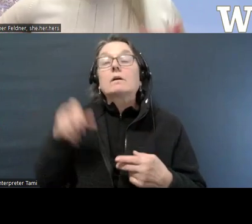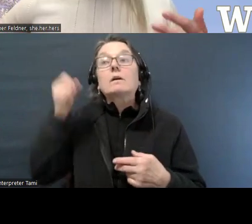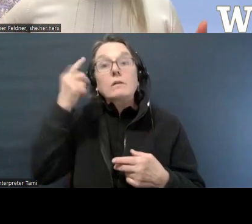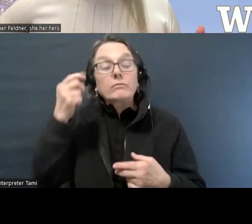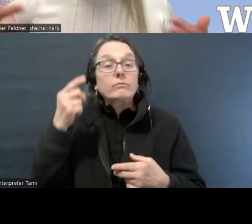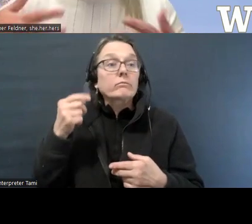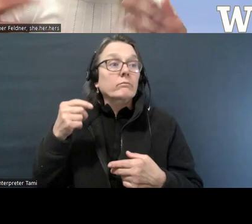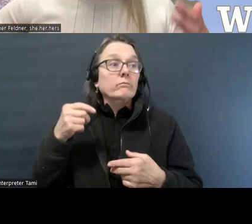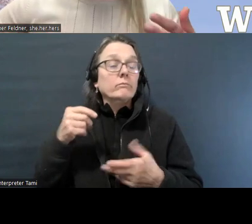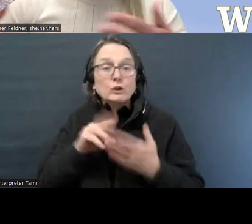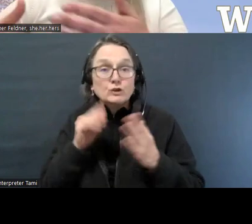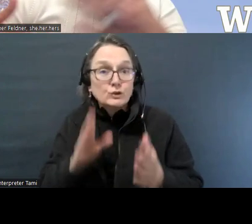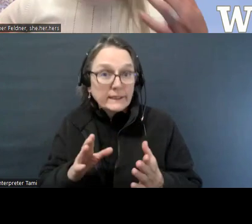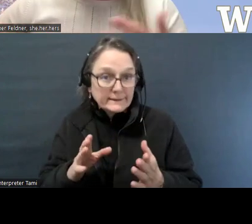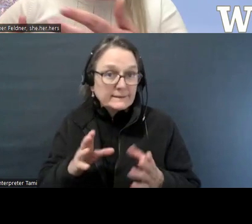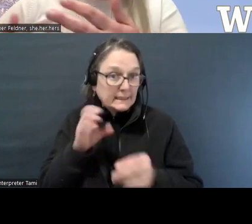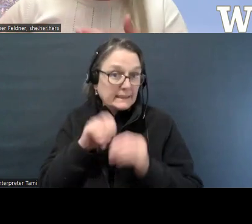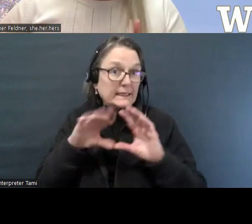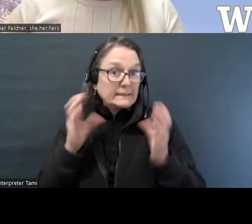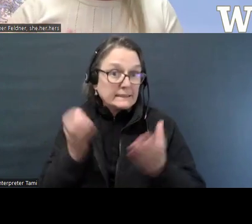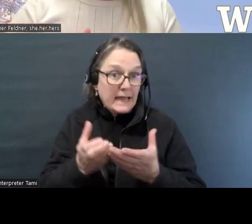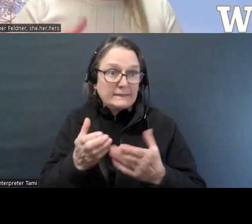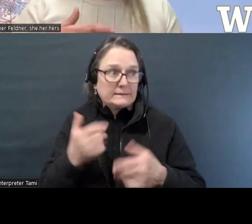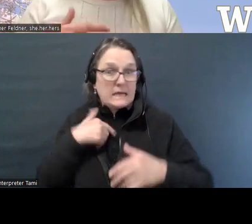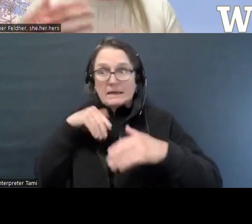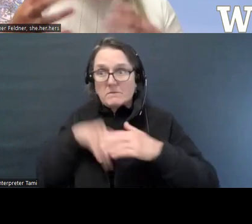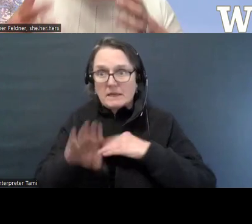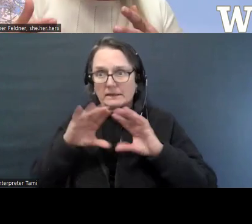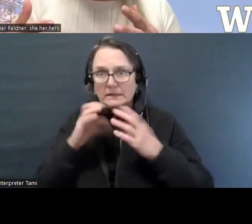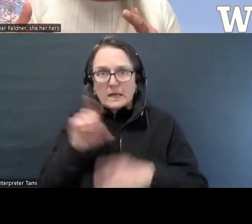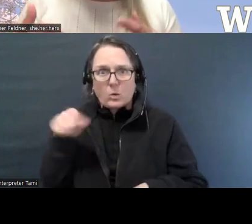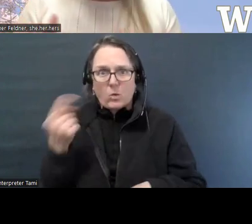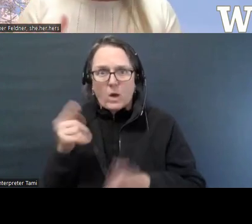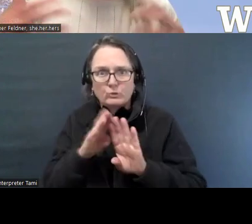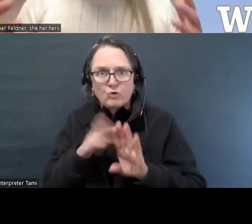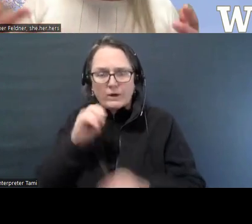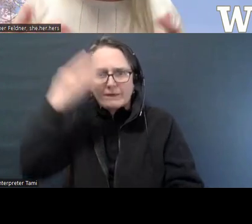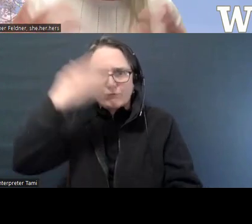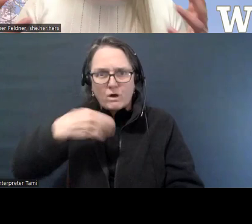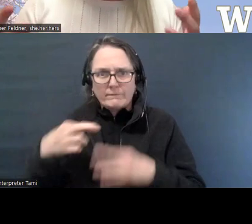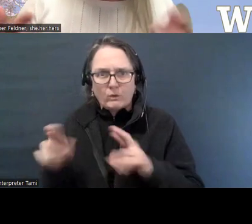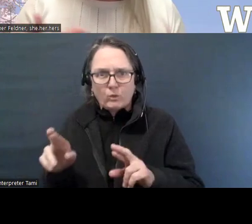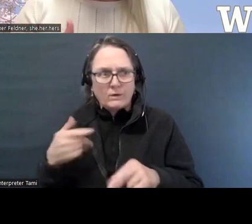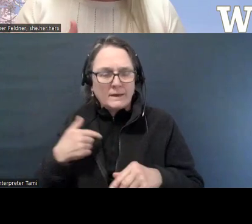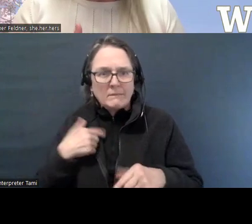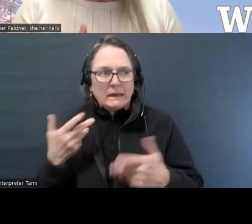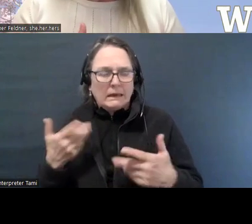Or what if I'm late? Then everyone's, you know, seeing me as I come in, I have to sit right next to the professor, which is never comfortable, right?"